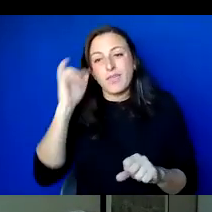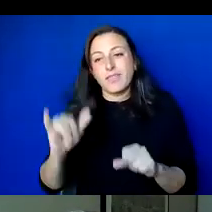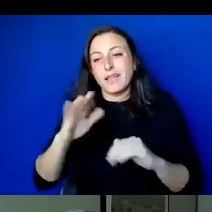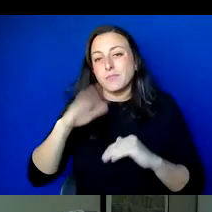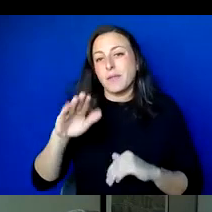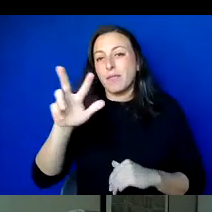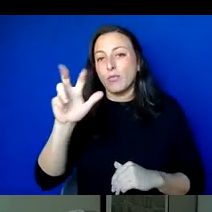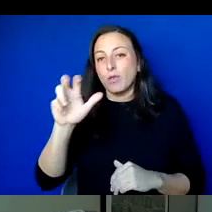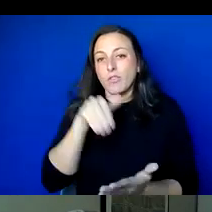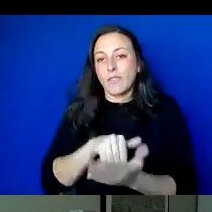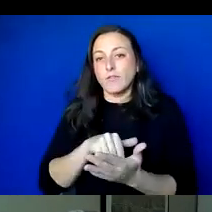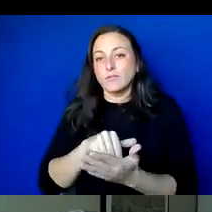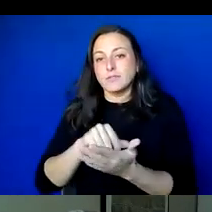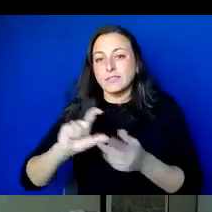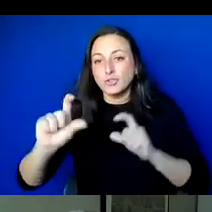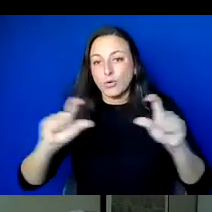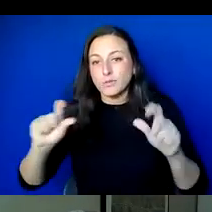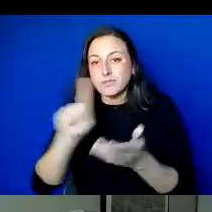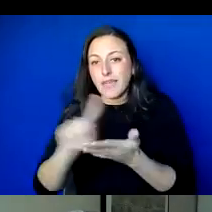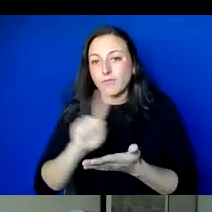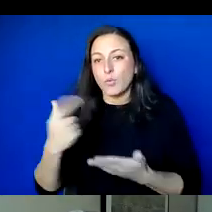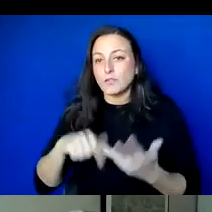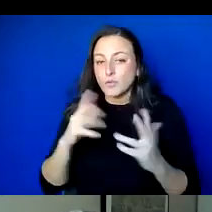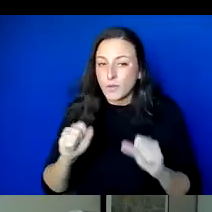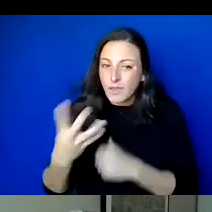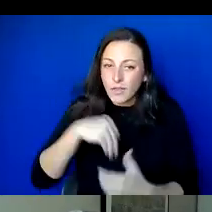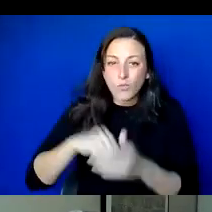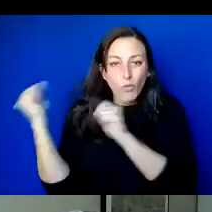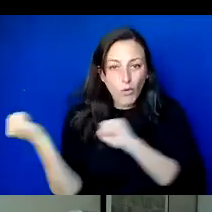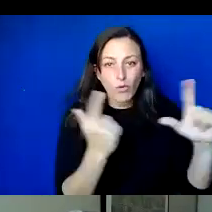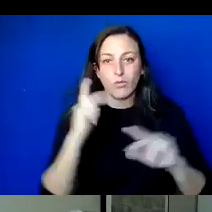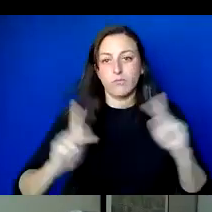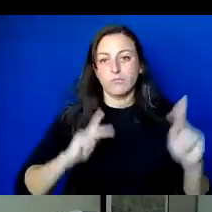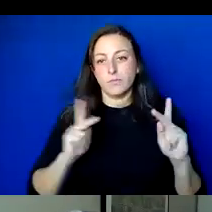where we can make sure everybody's included, so that we can do that and then once we get above